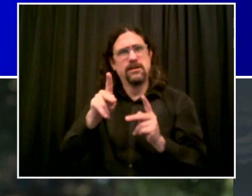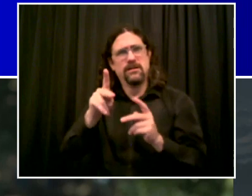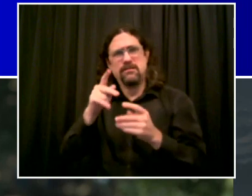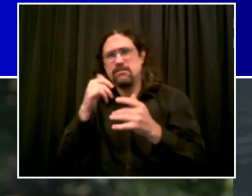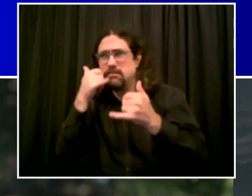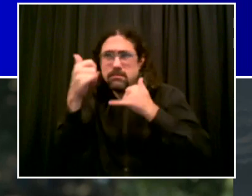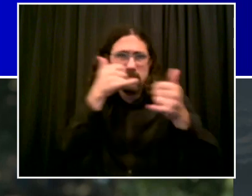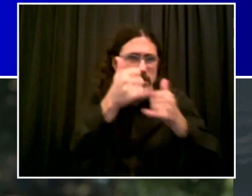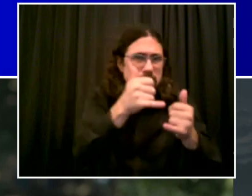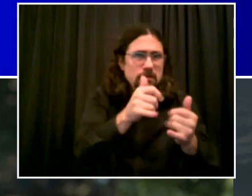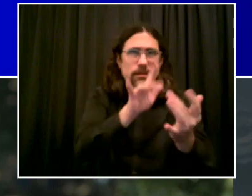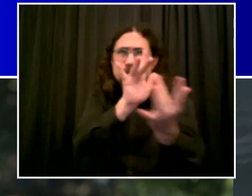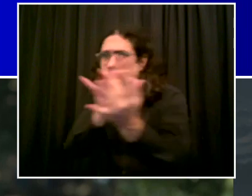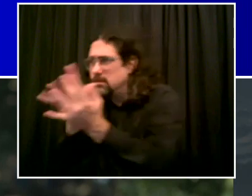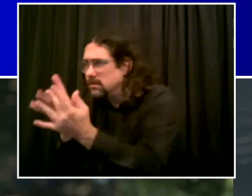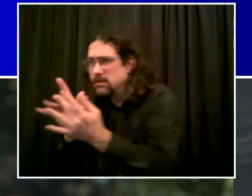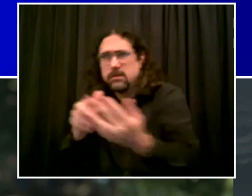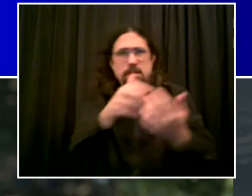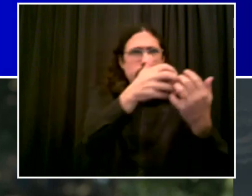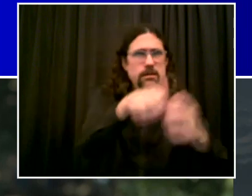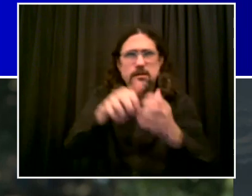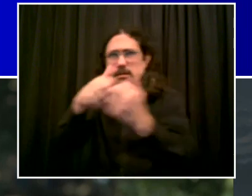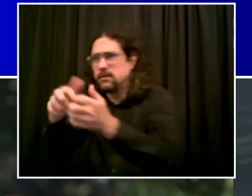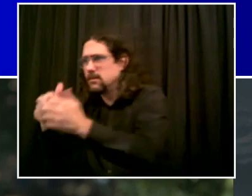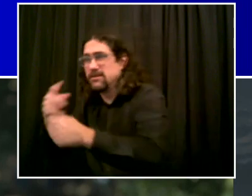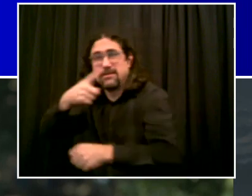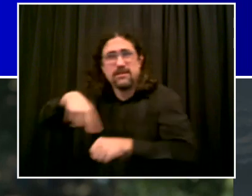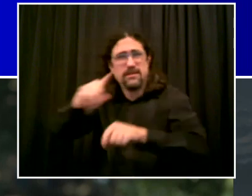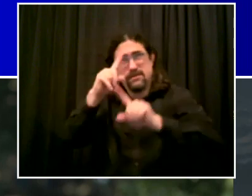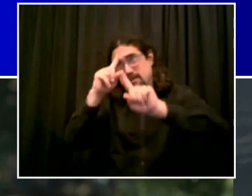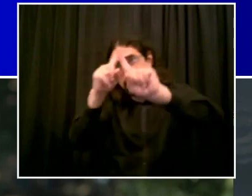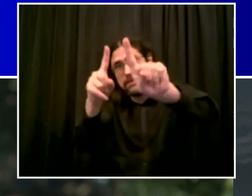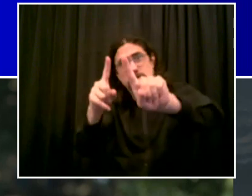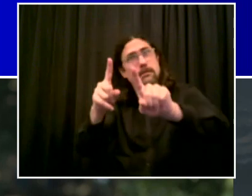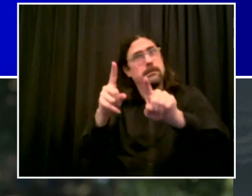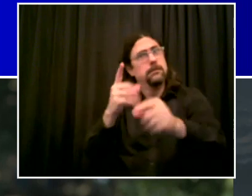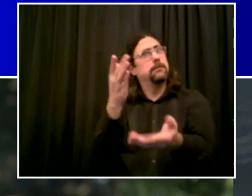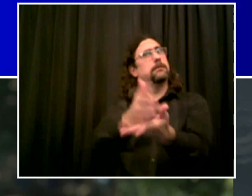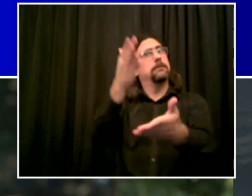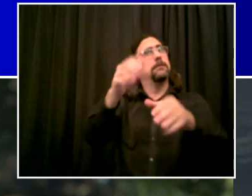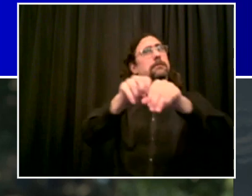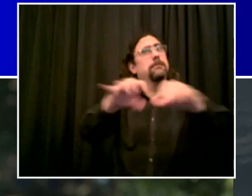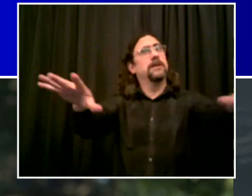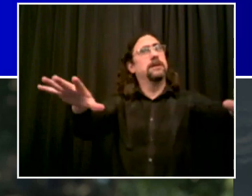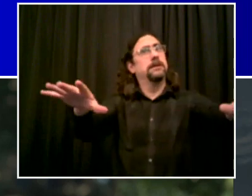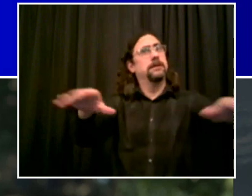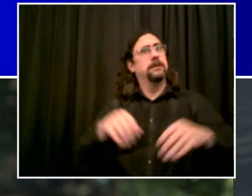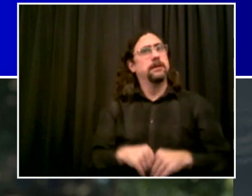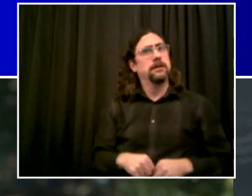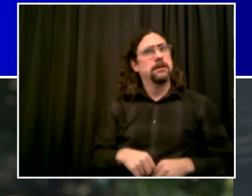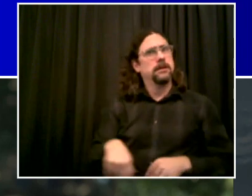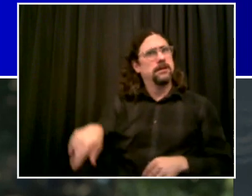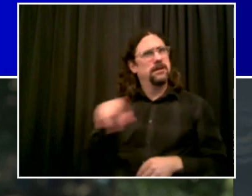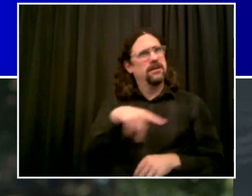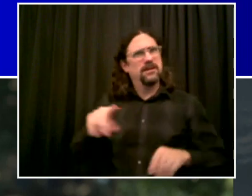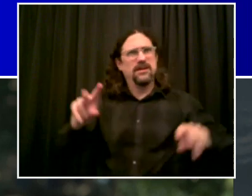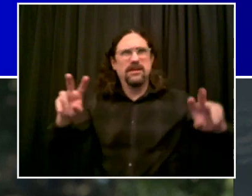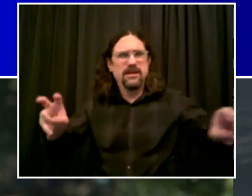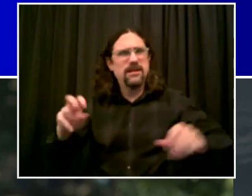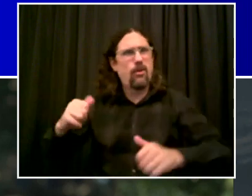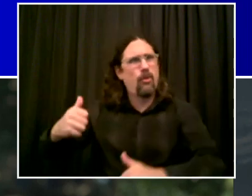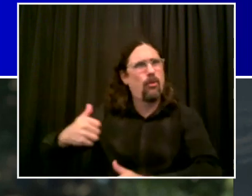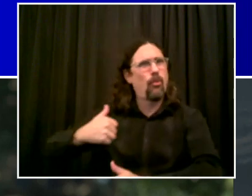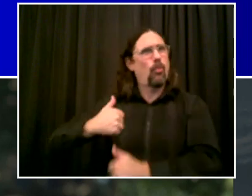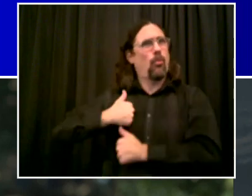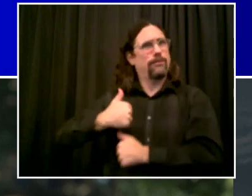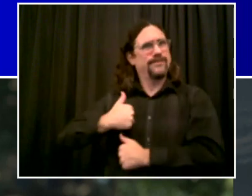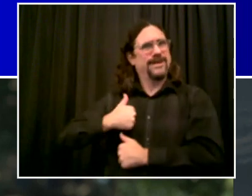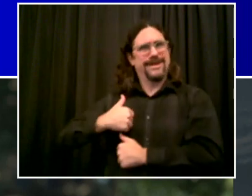PEOPLE AND